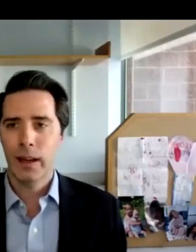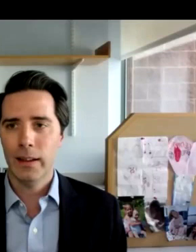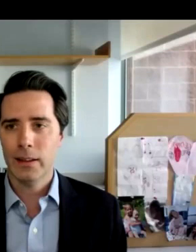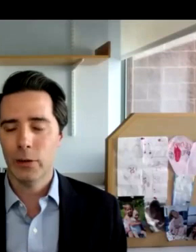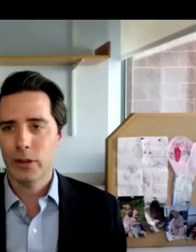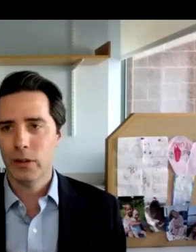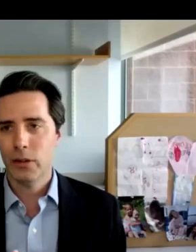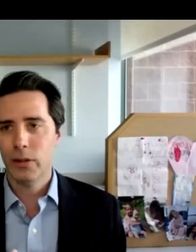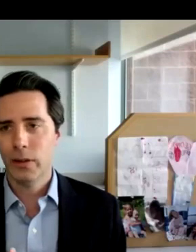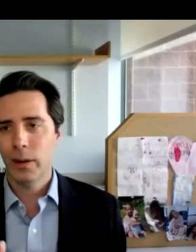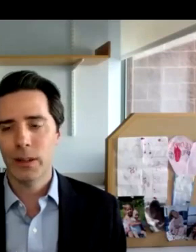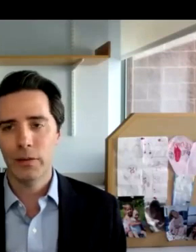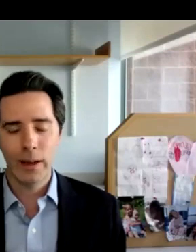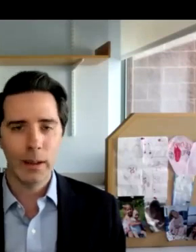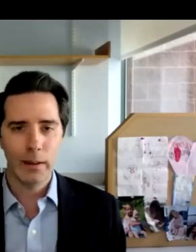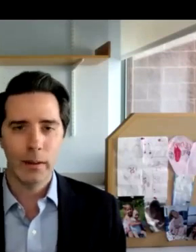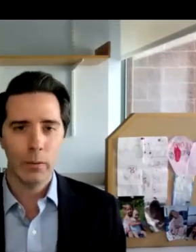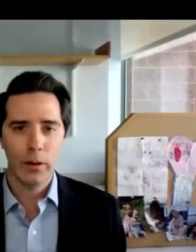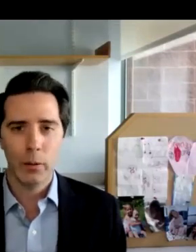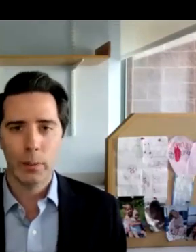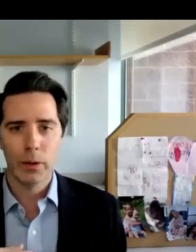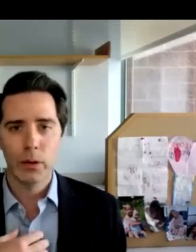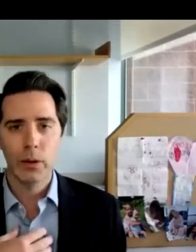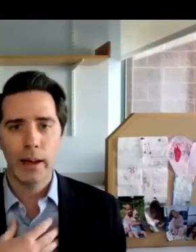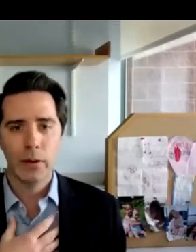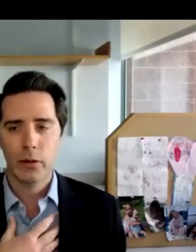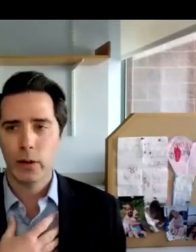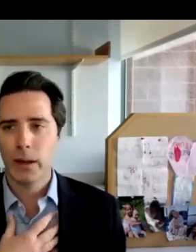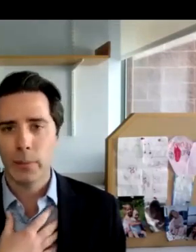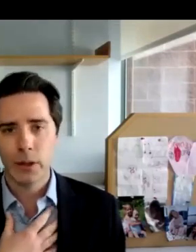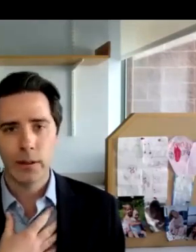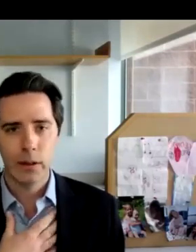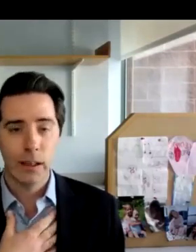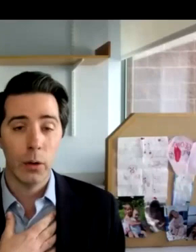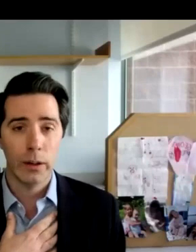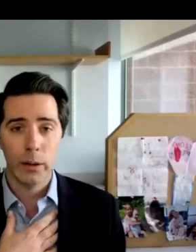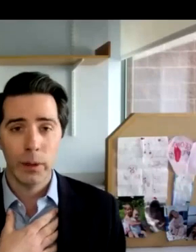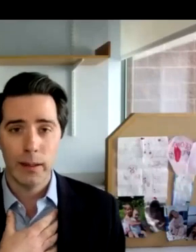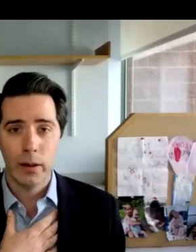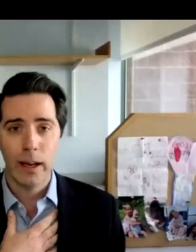um and so it's up to the family whether they want to pursue that treatment